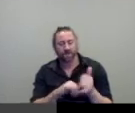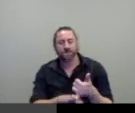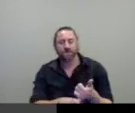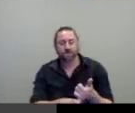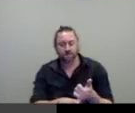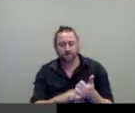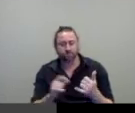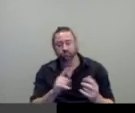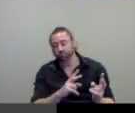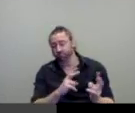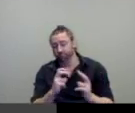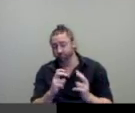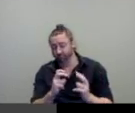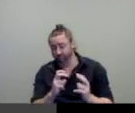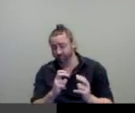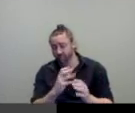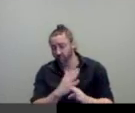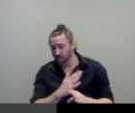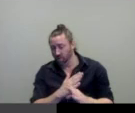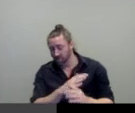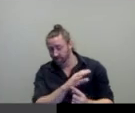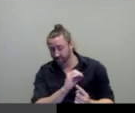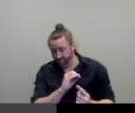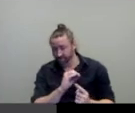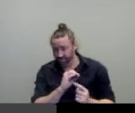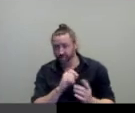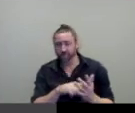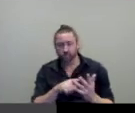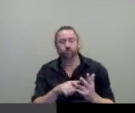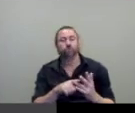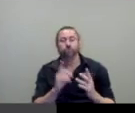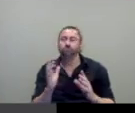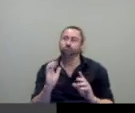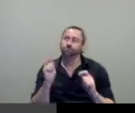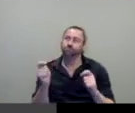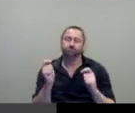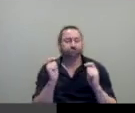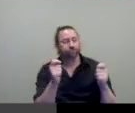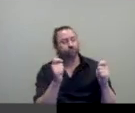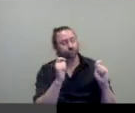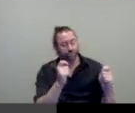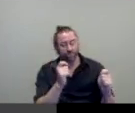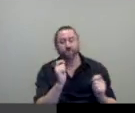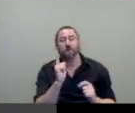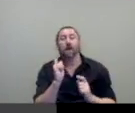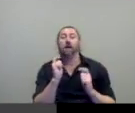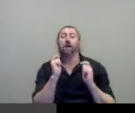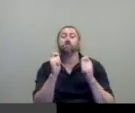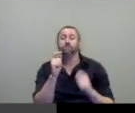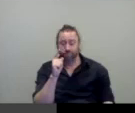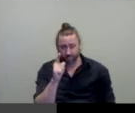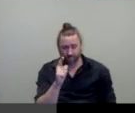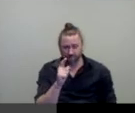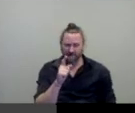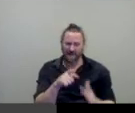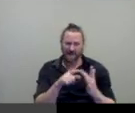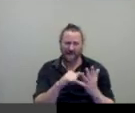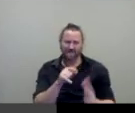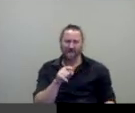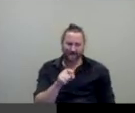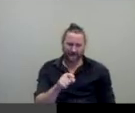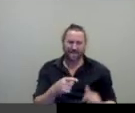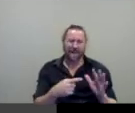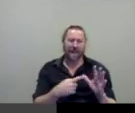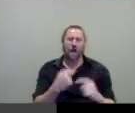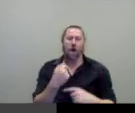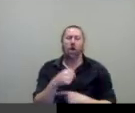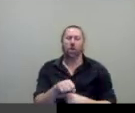Newman's artworks to give the exhibition the very curious title 'is that a no' in Evan's words this